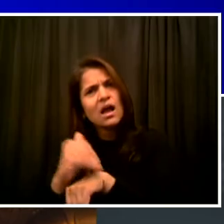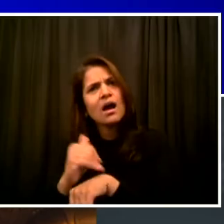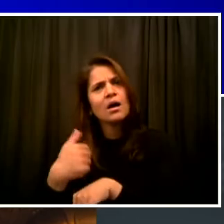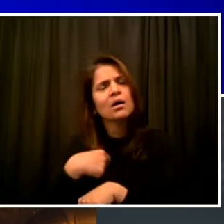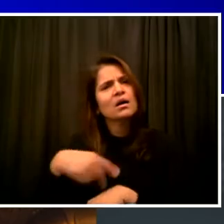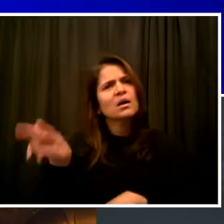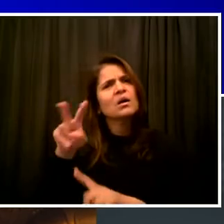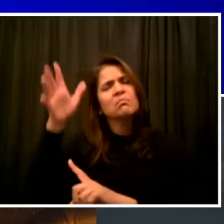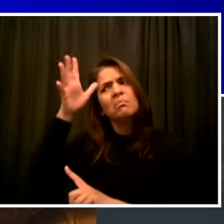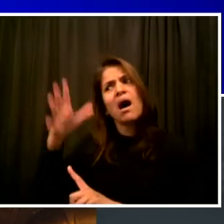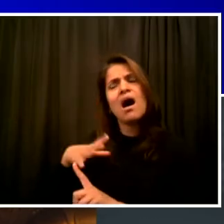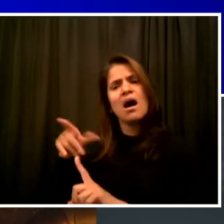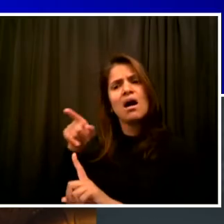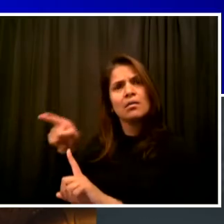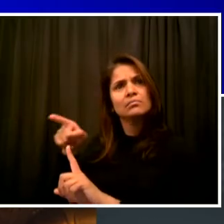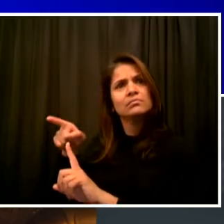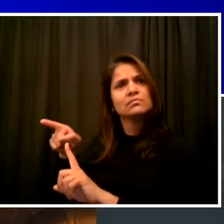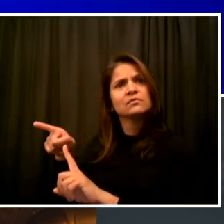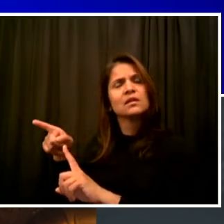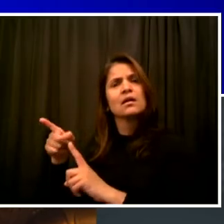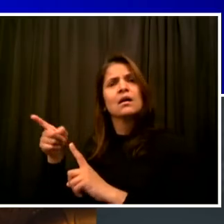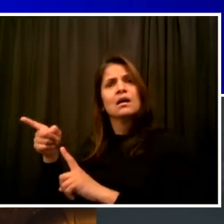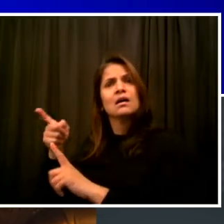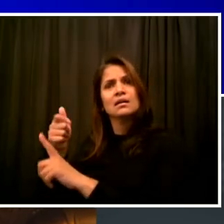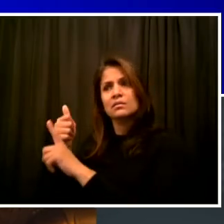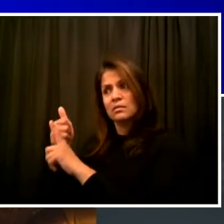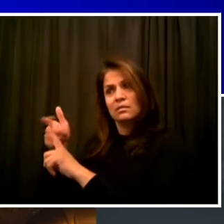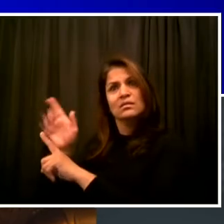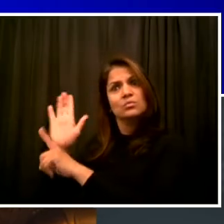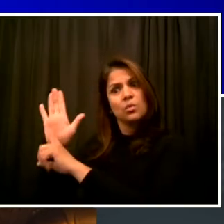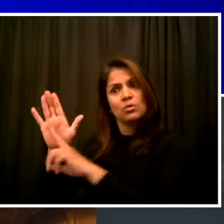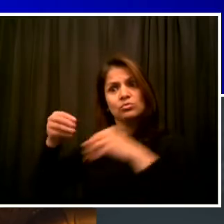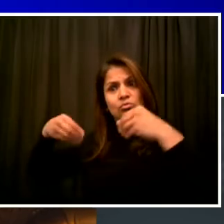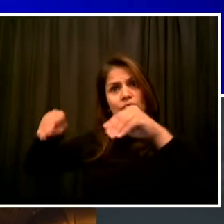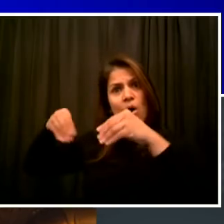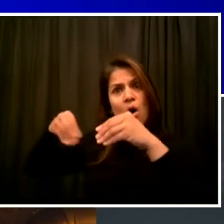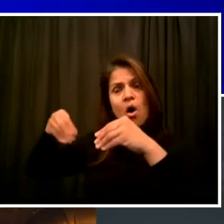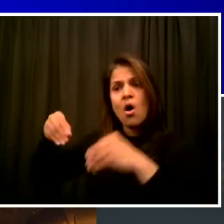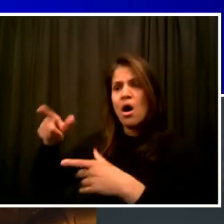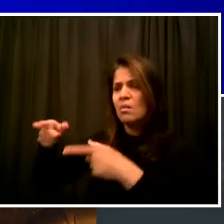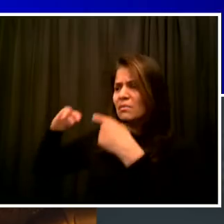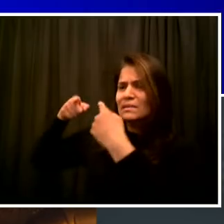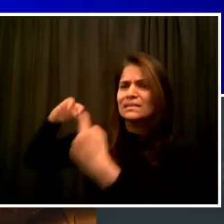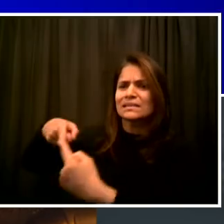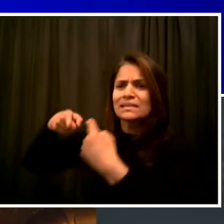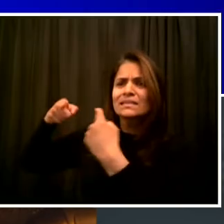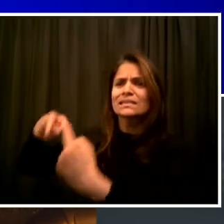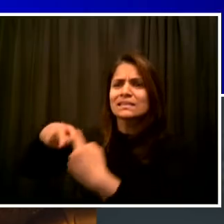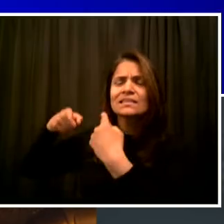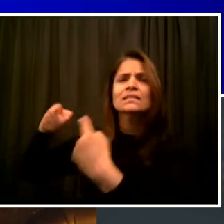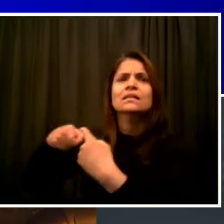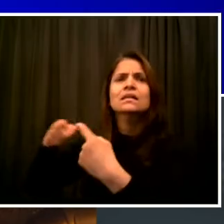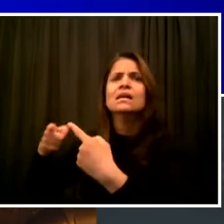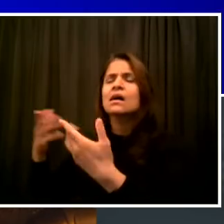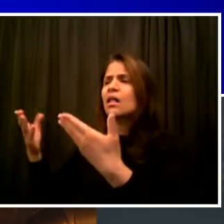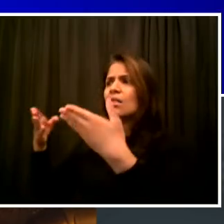THINK ABOUT THIS FOR A MOMENT. LET'S PUT OURSELVES TINHE EYES AND SHOES OF